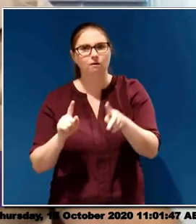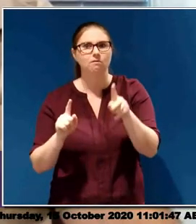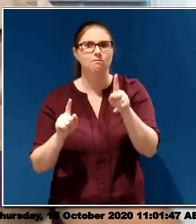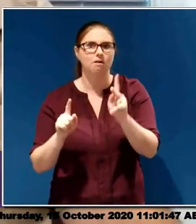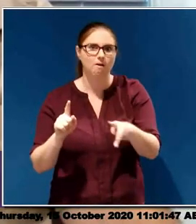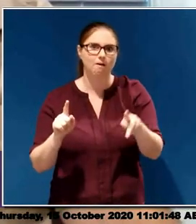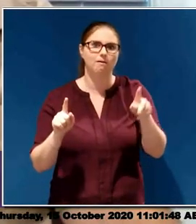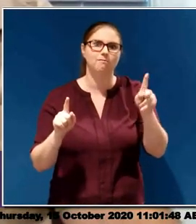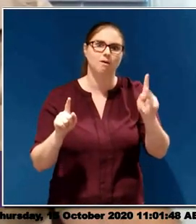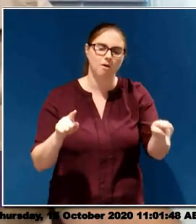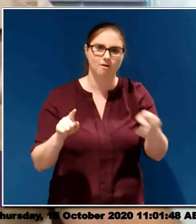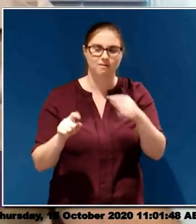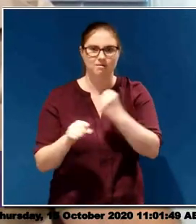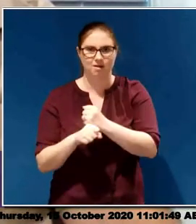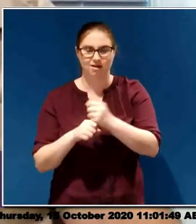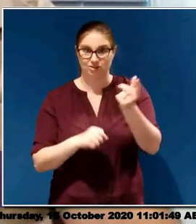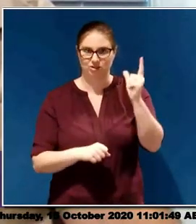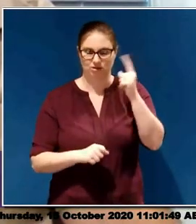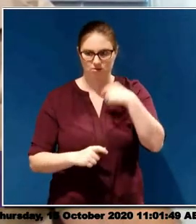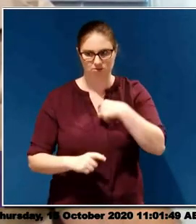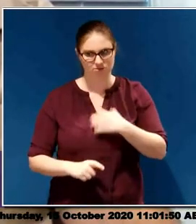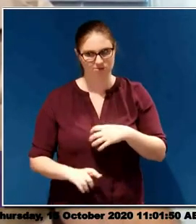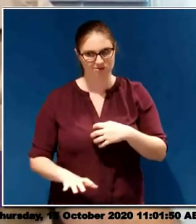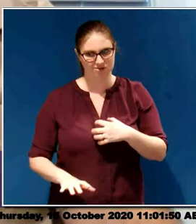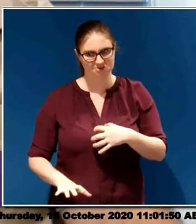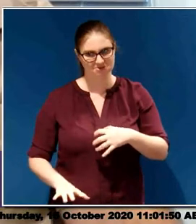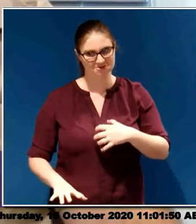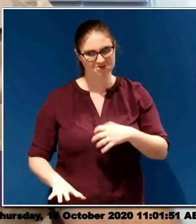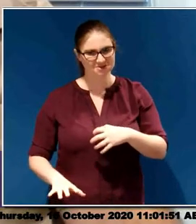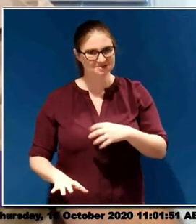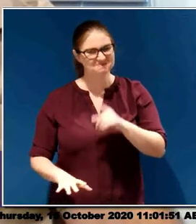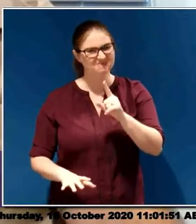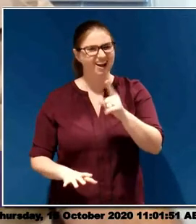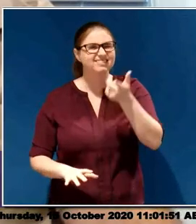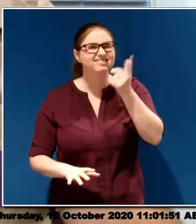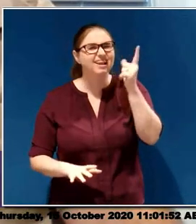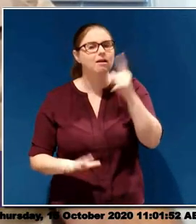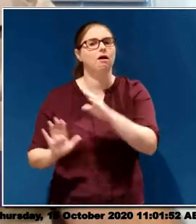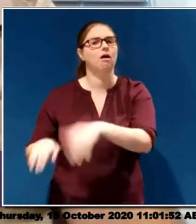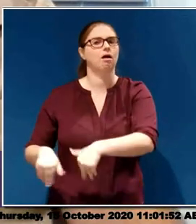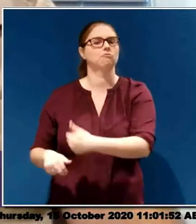But the teacher just let it go because she knew it was part of his Tourette's and he couldn't help it.